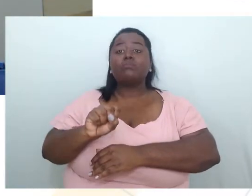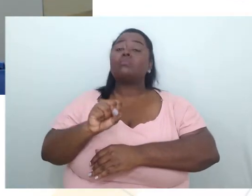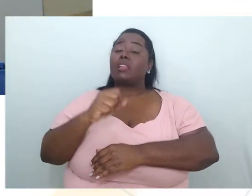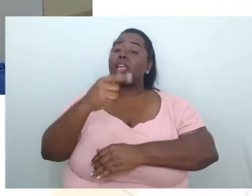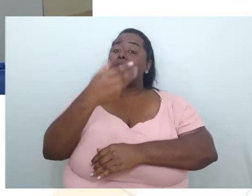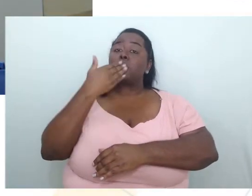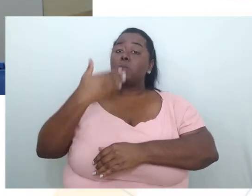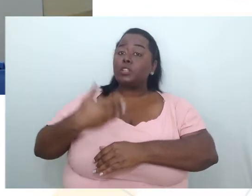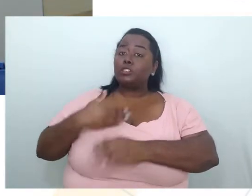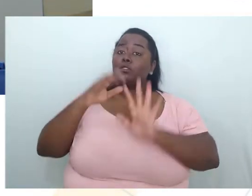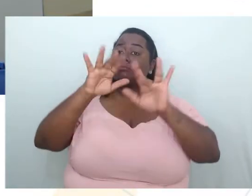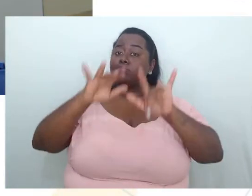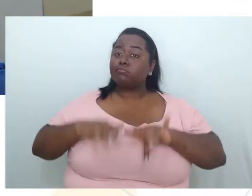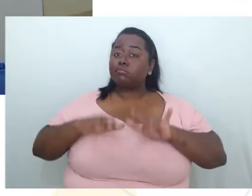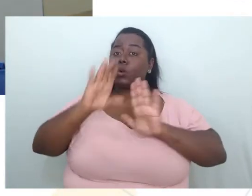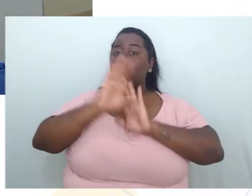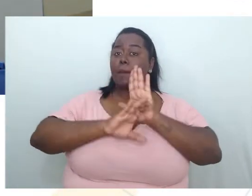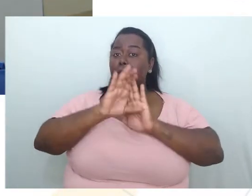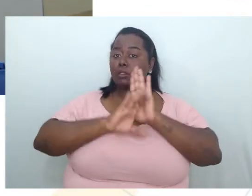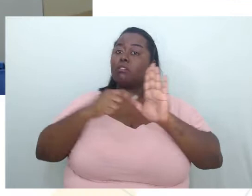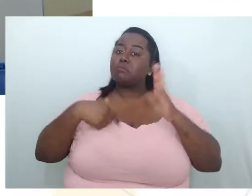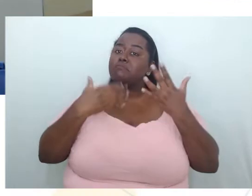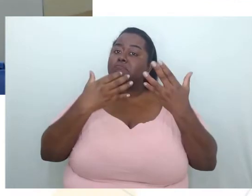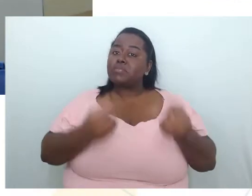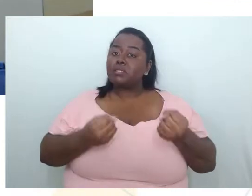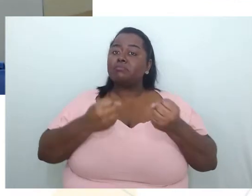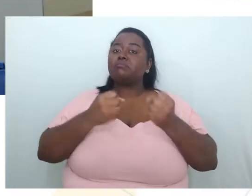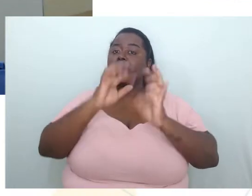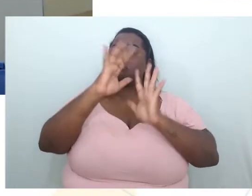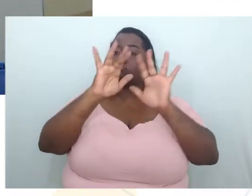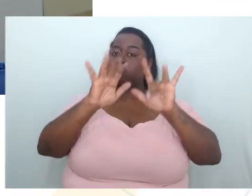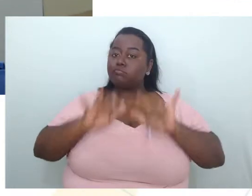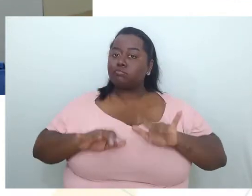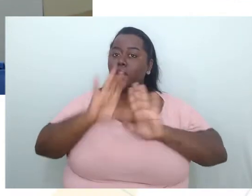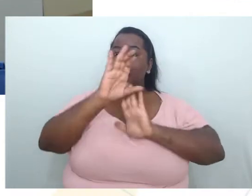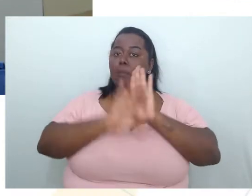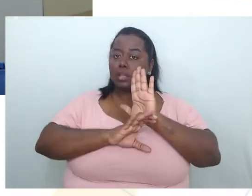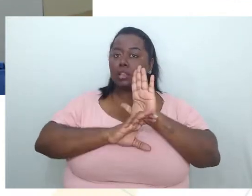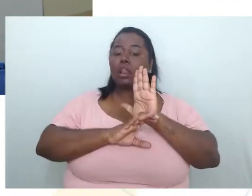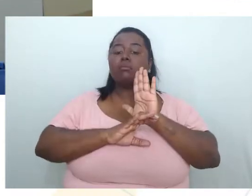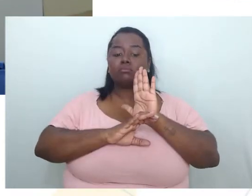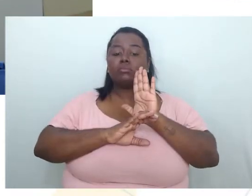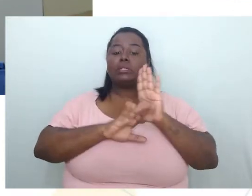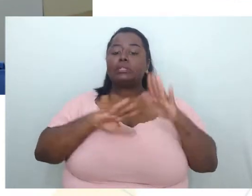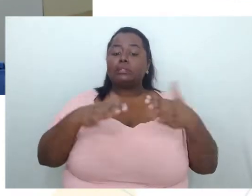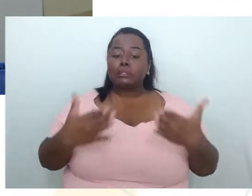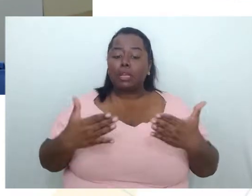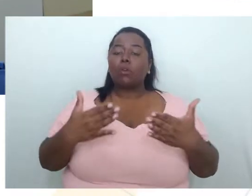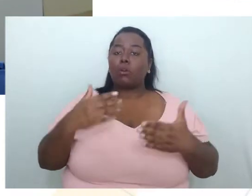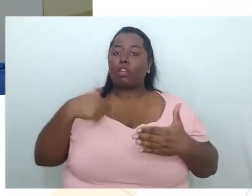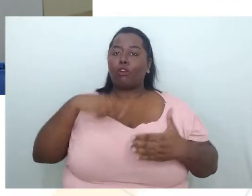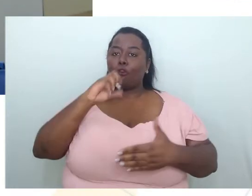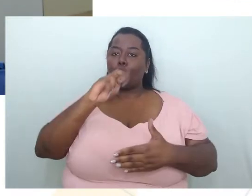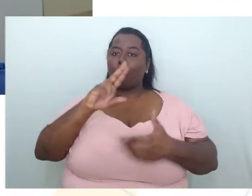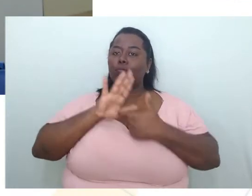so I wrote a chapter in that book and the reference of this you will have access to.